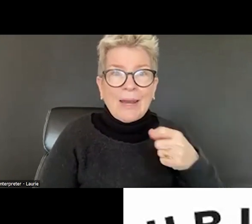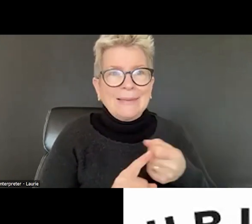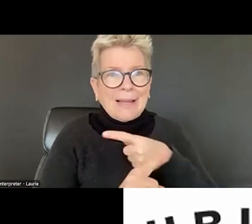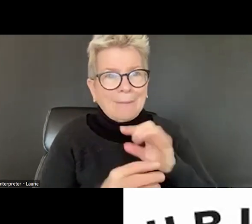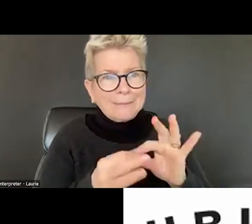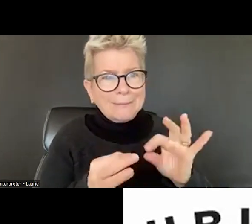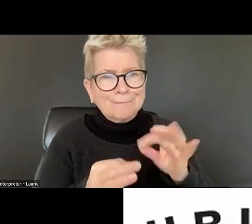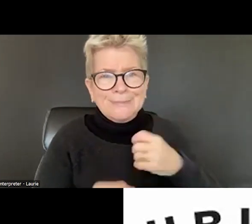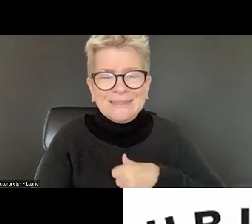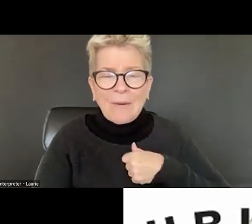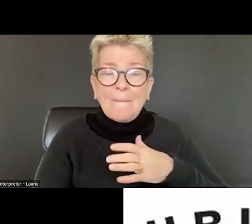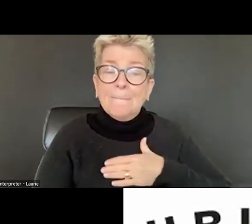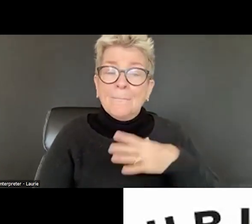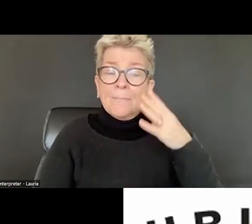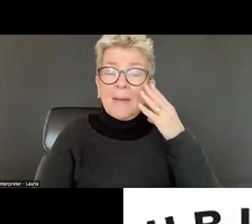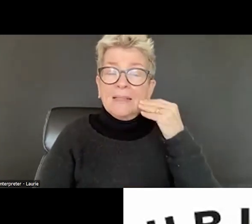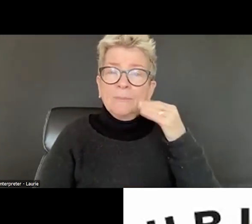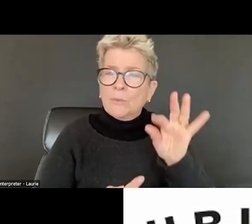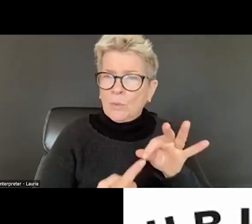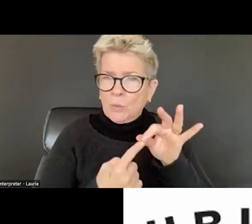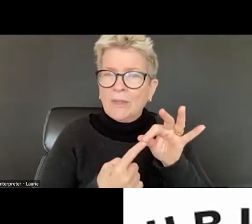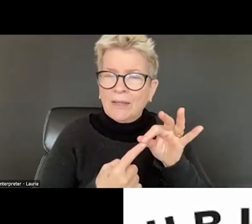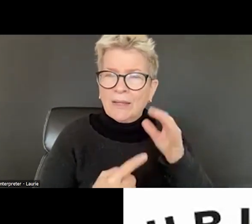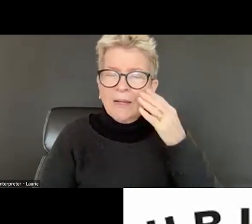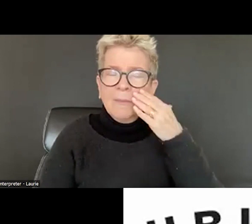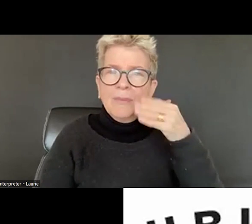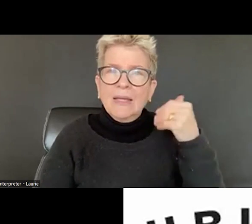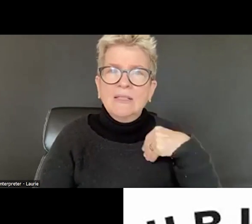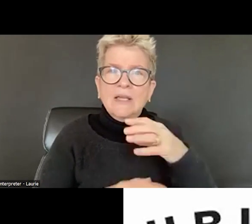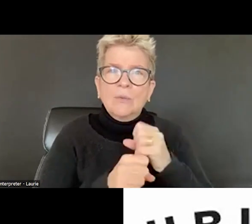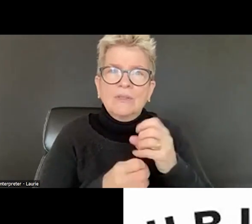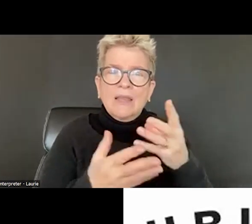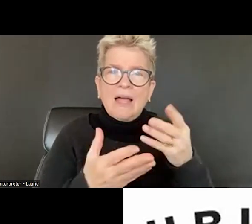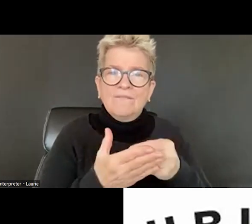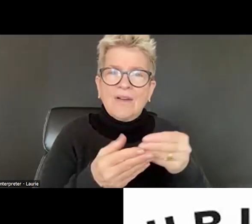my experience was quite unique as I received a lot of financial education in school and I